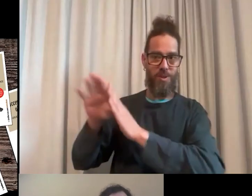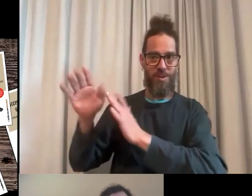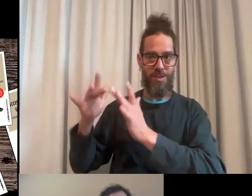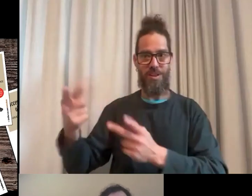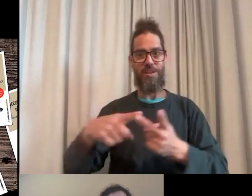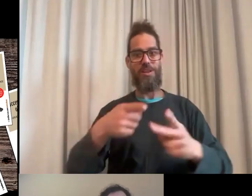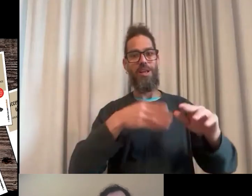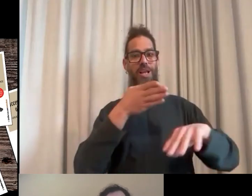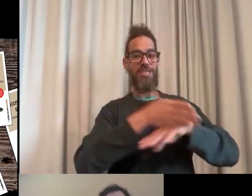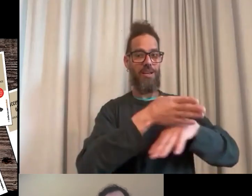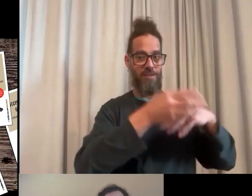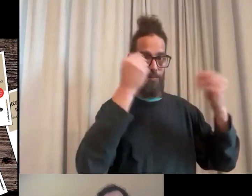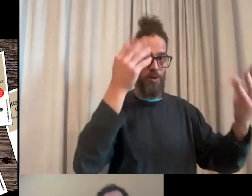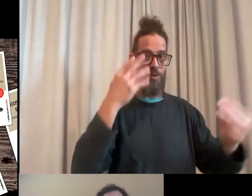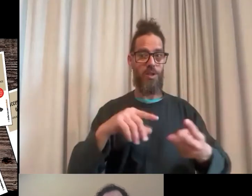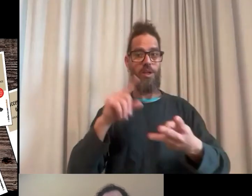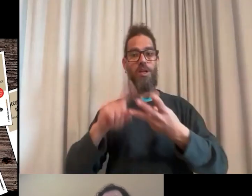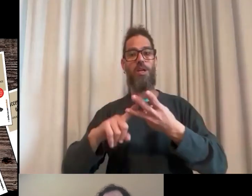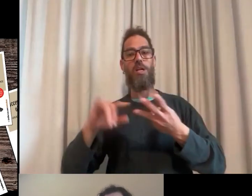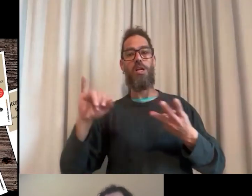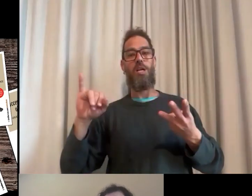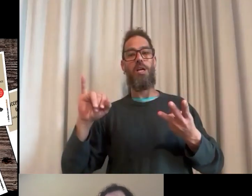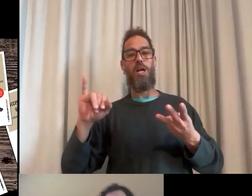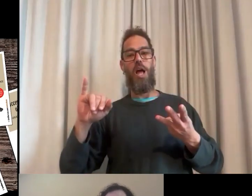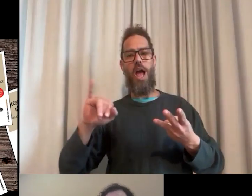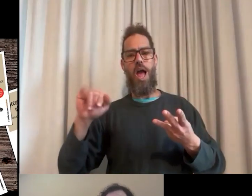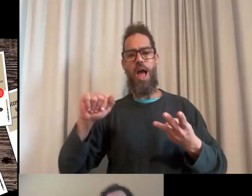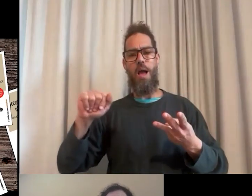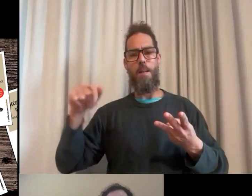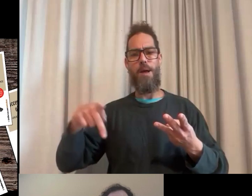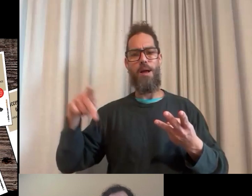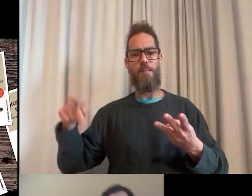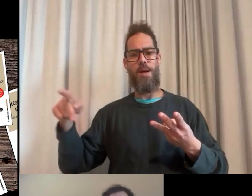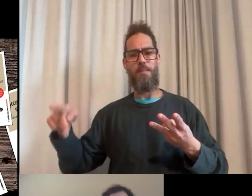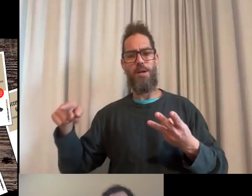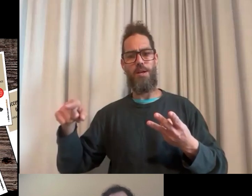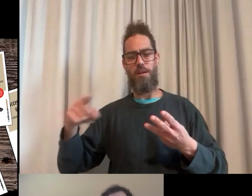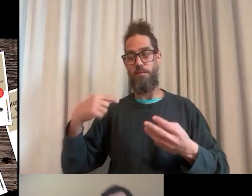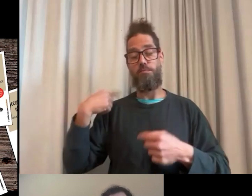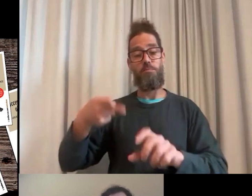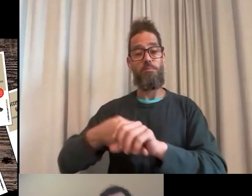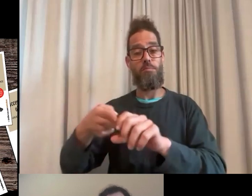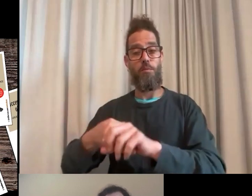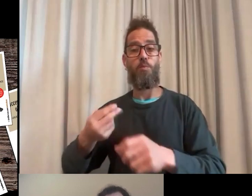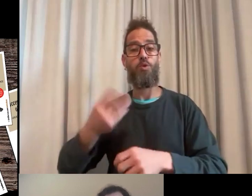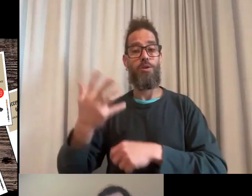developers or for accessible document specialists, the IAAP,